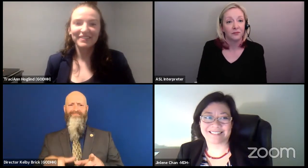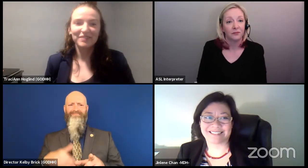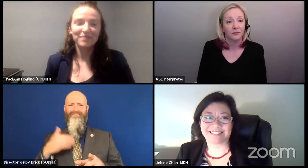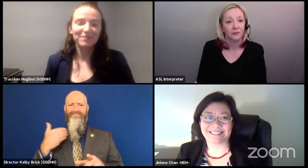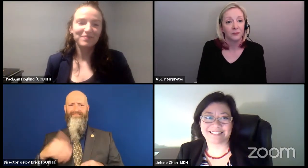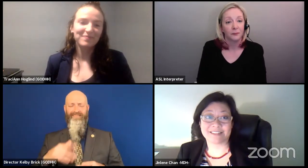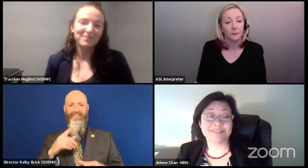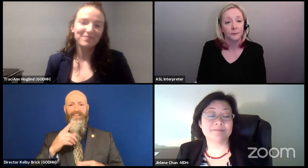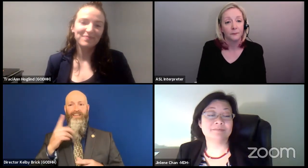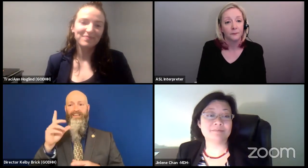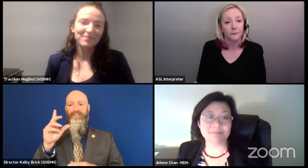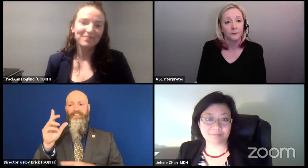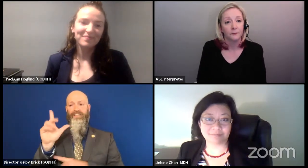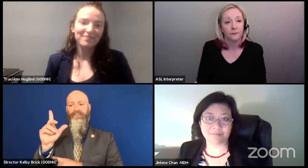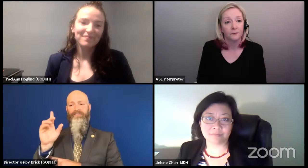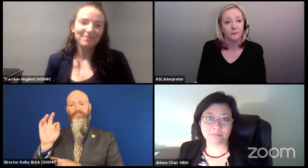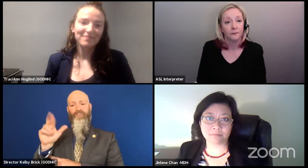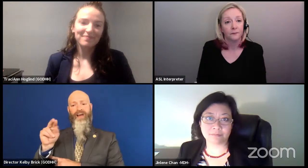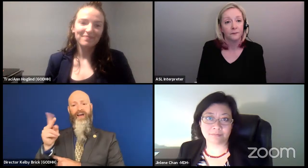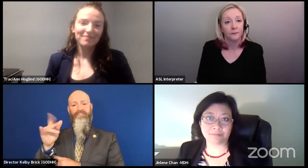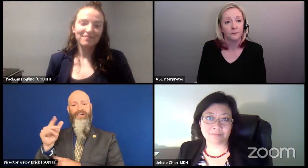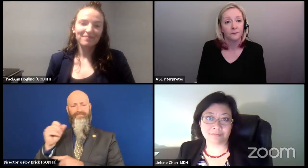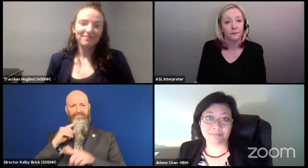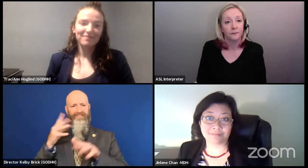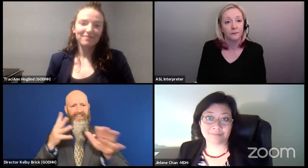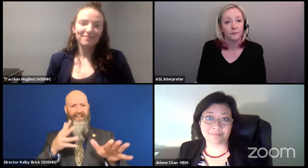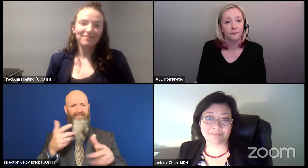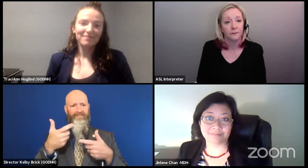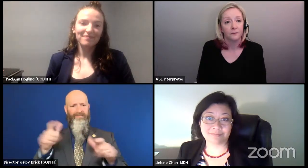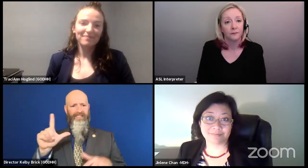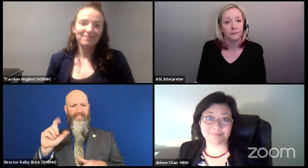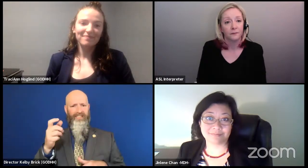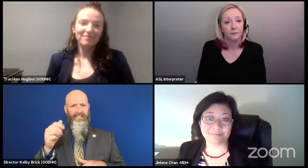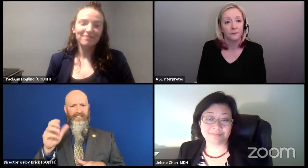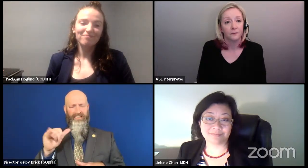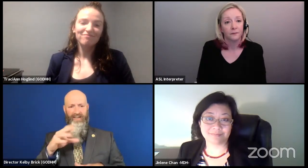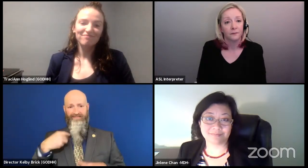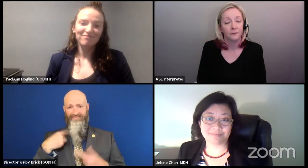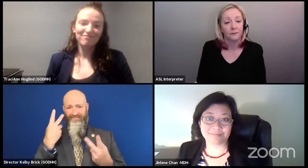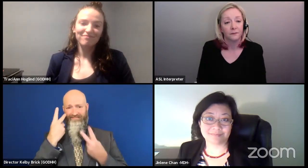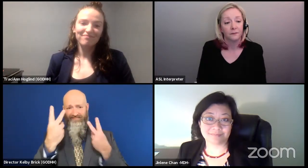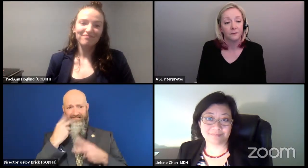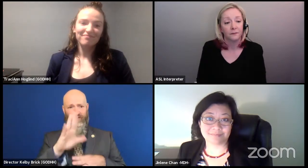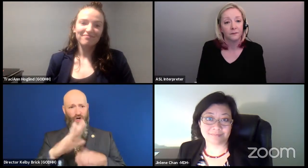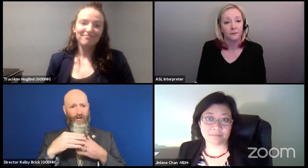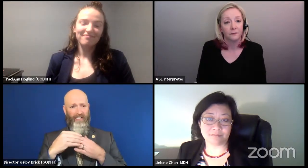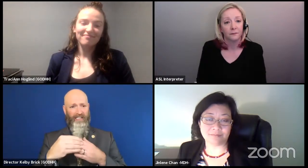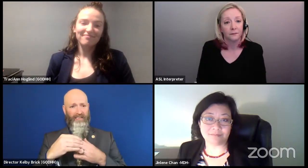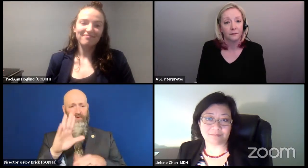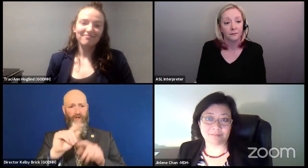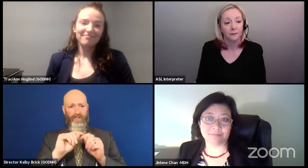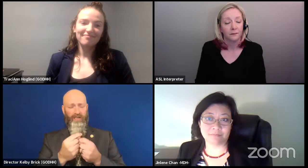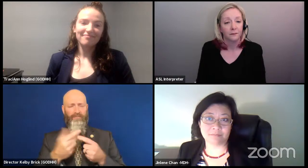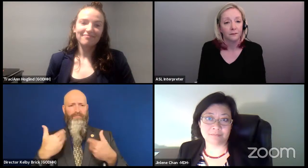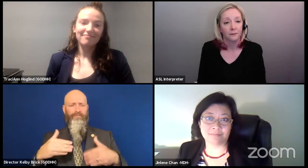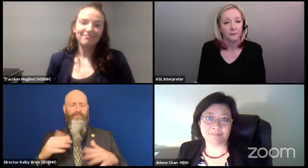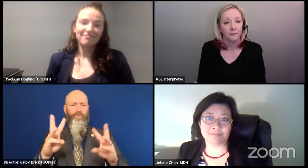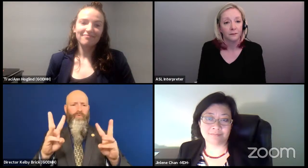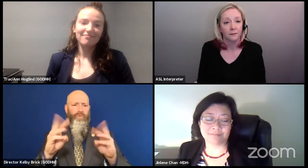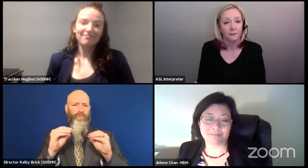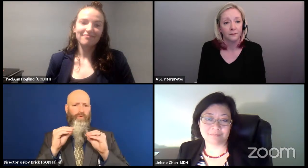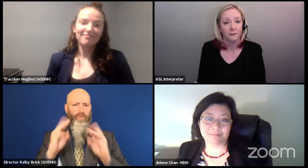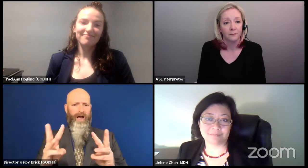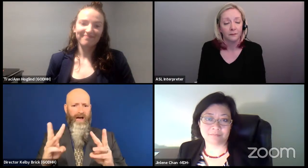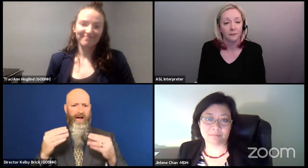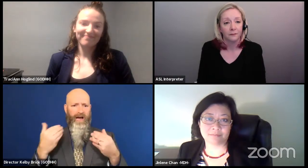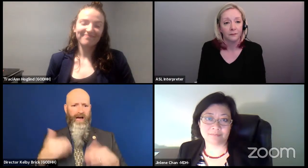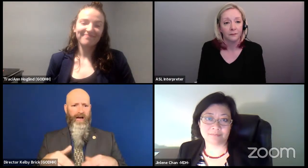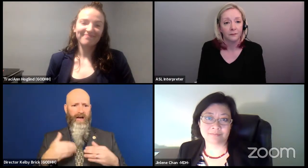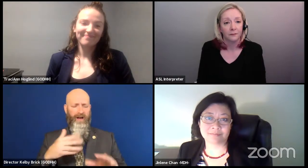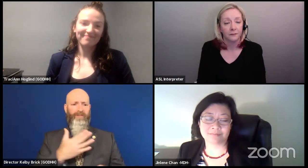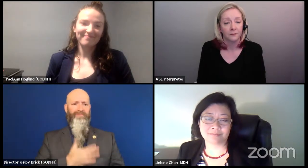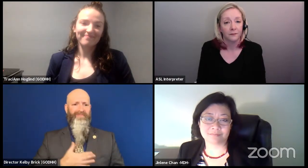and may I say, Fran Phillips left behind a huge legacy, and I have been quite impressed